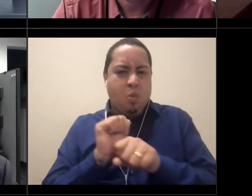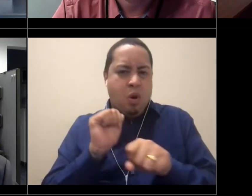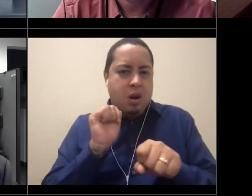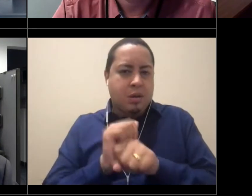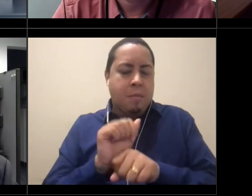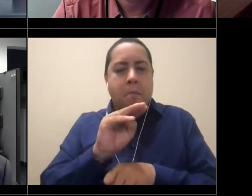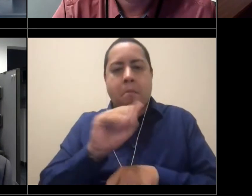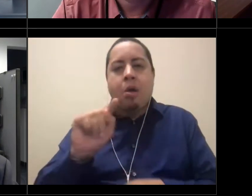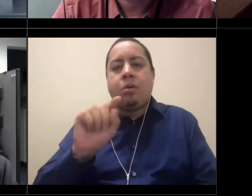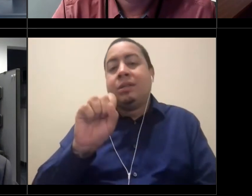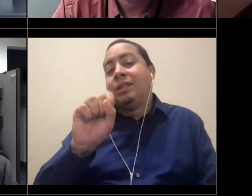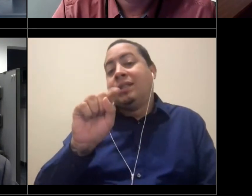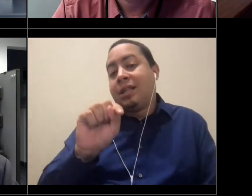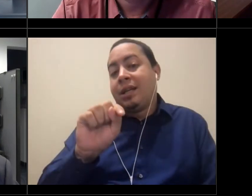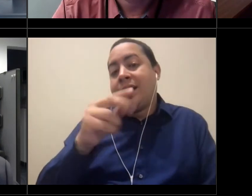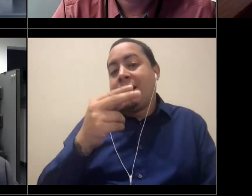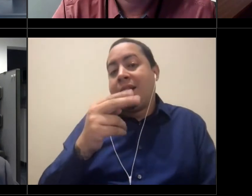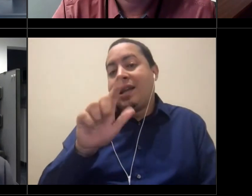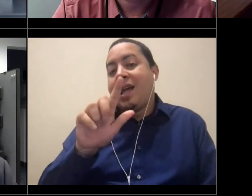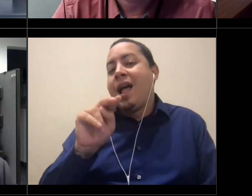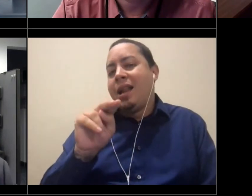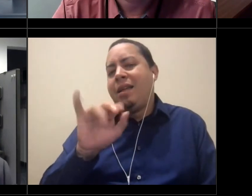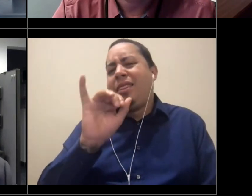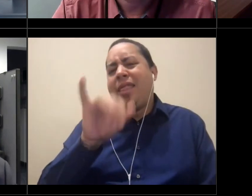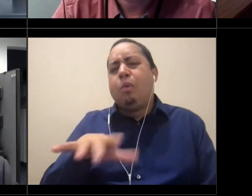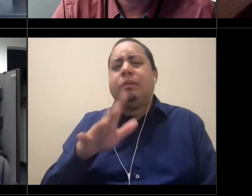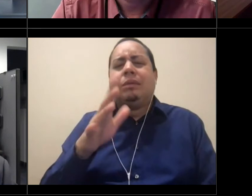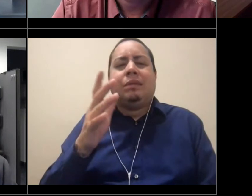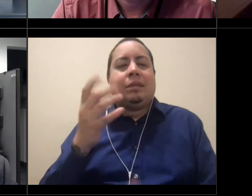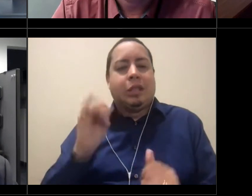but even that predates me, that was in the early '80s.